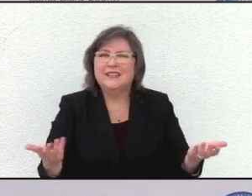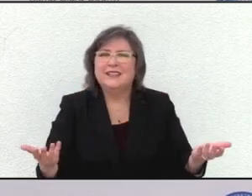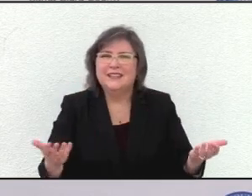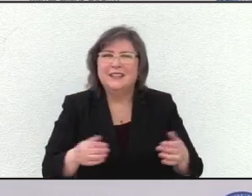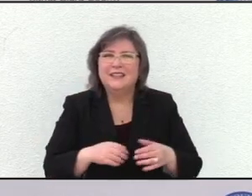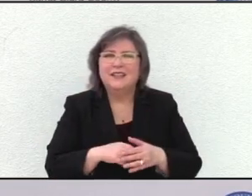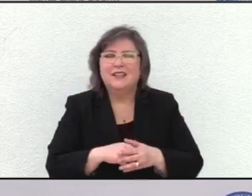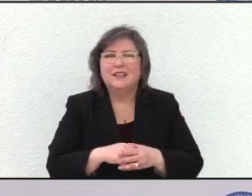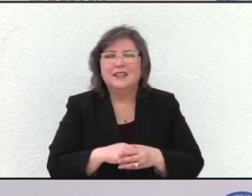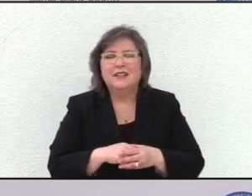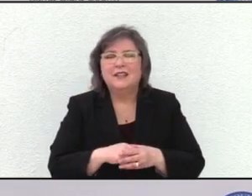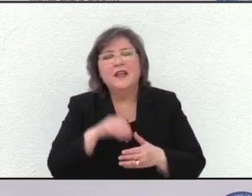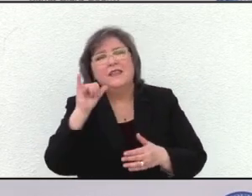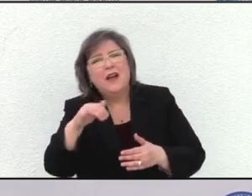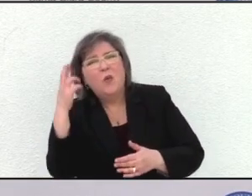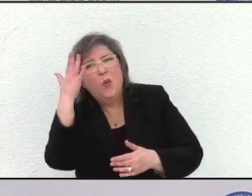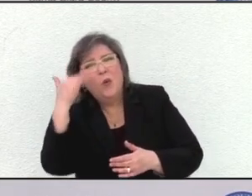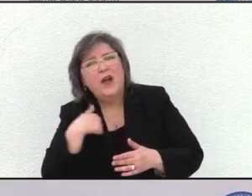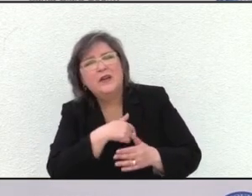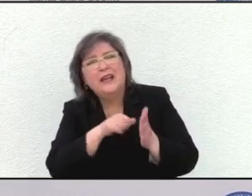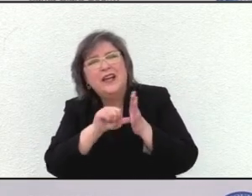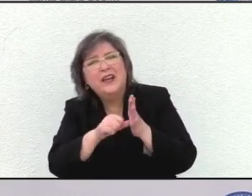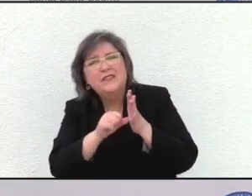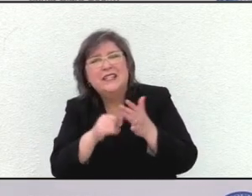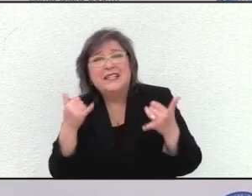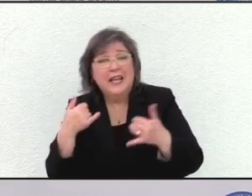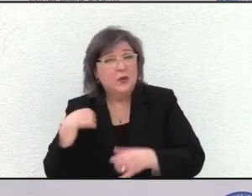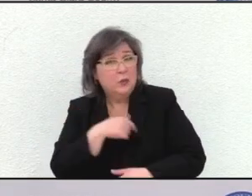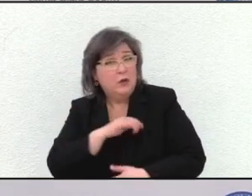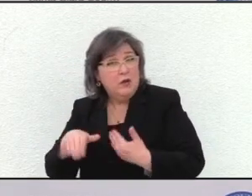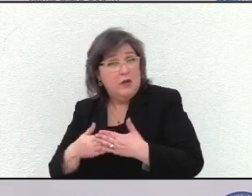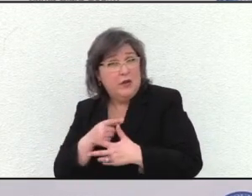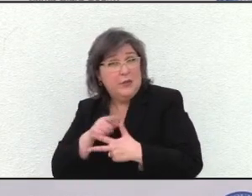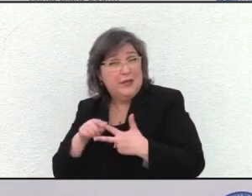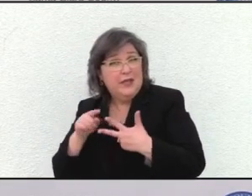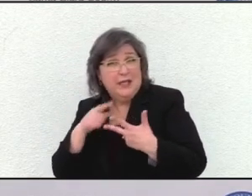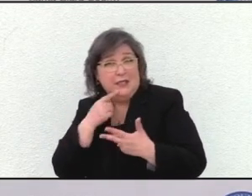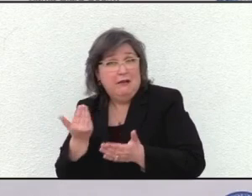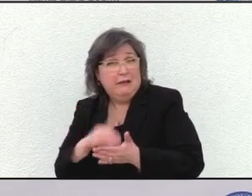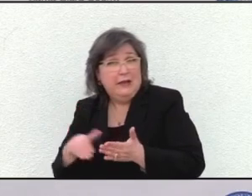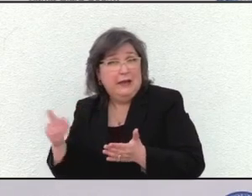is that's why we're emphasizing today so strongly, you heard all three of us emphasize continuing